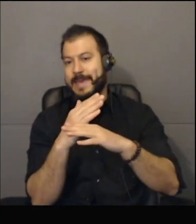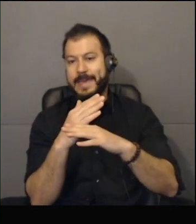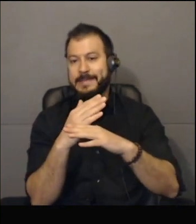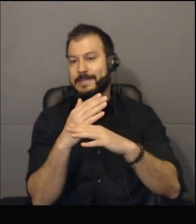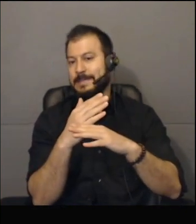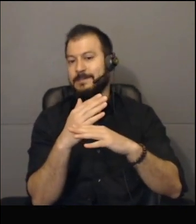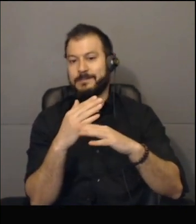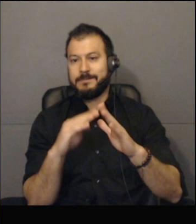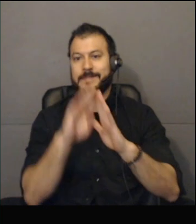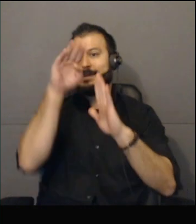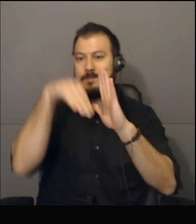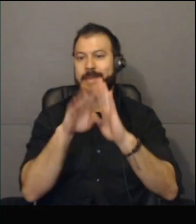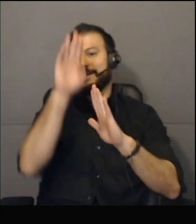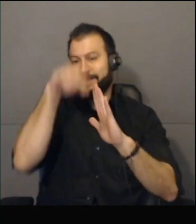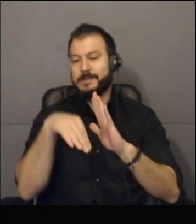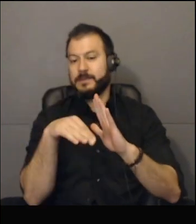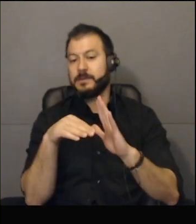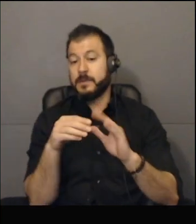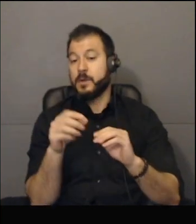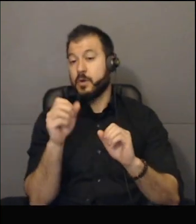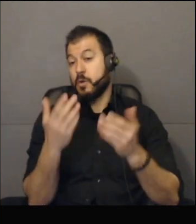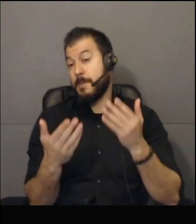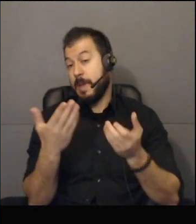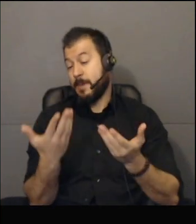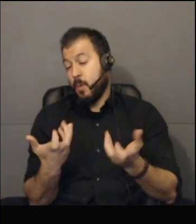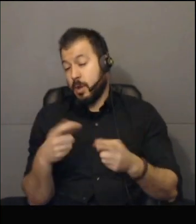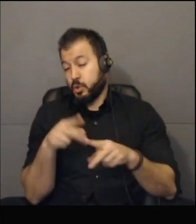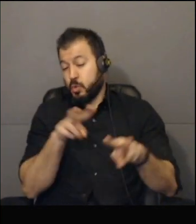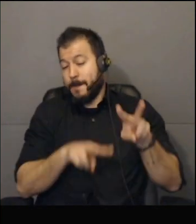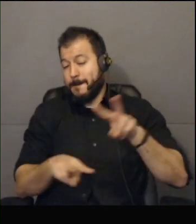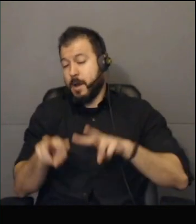in demand, you may want to monitor the presence of a unique